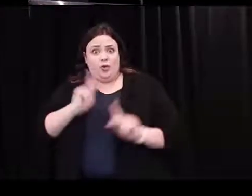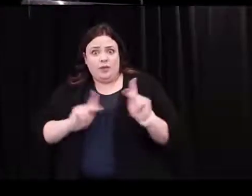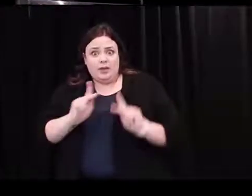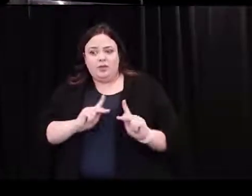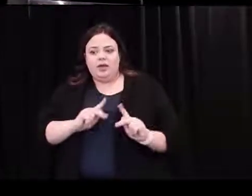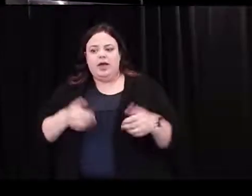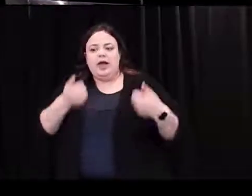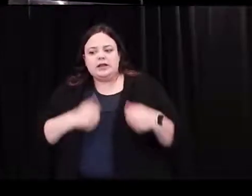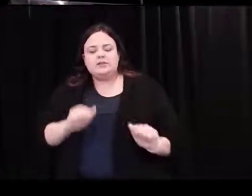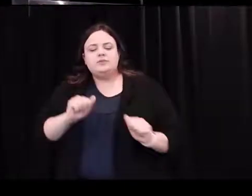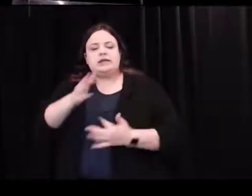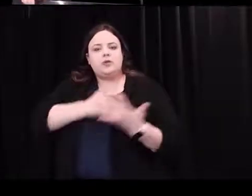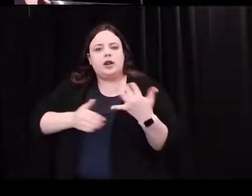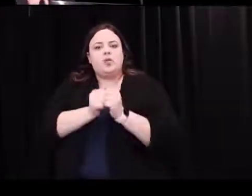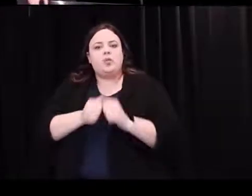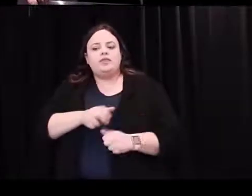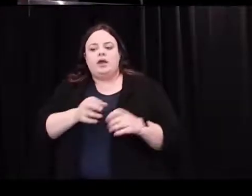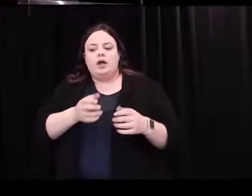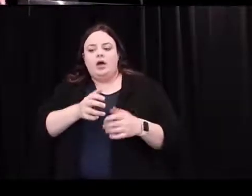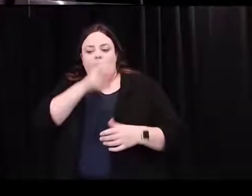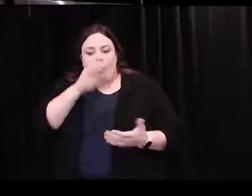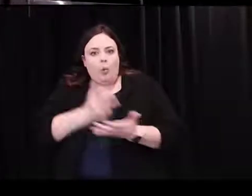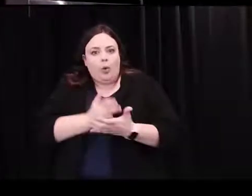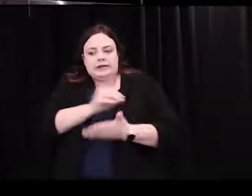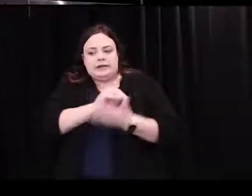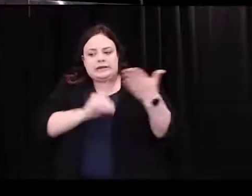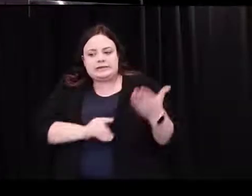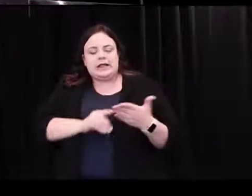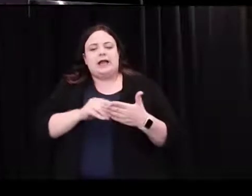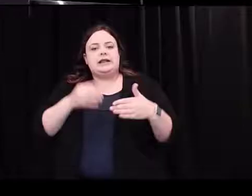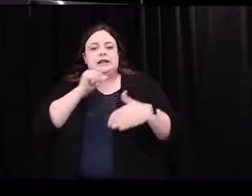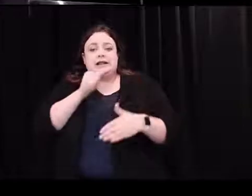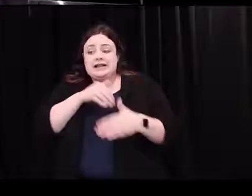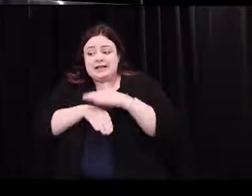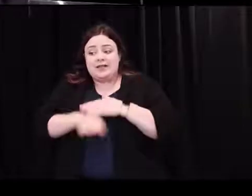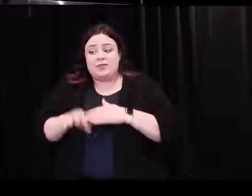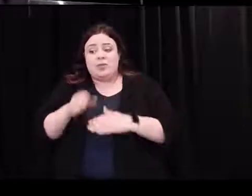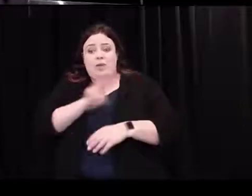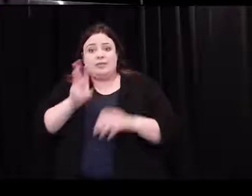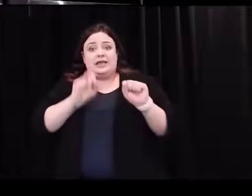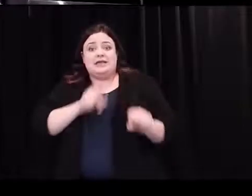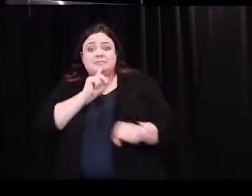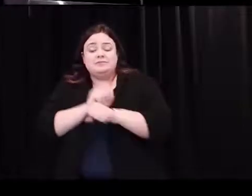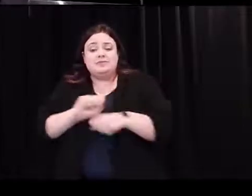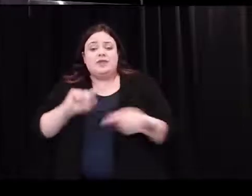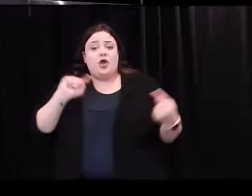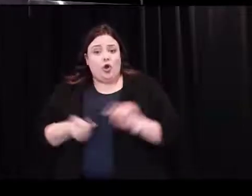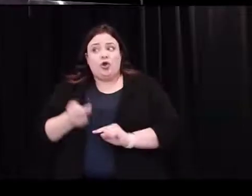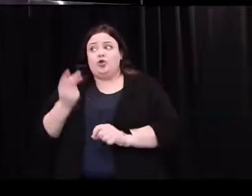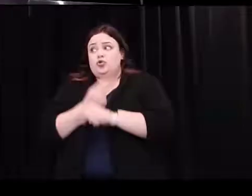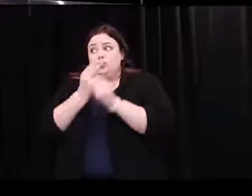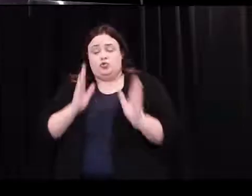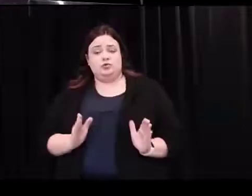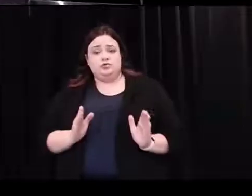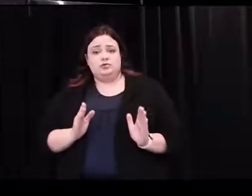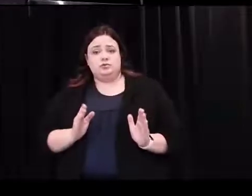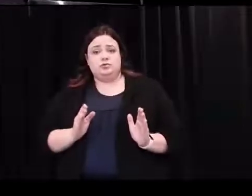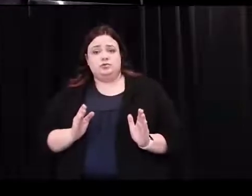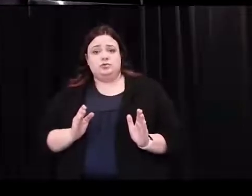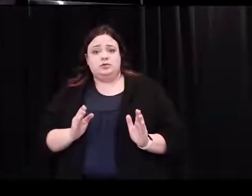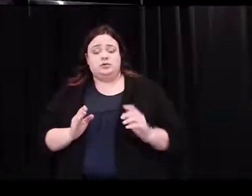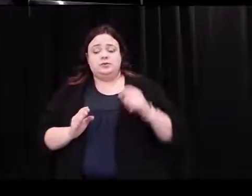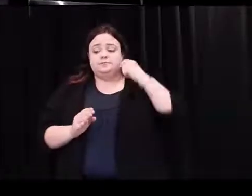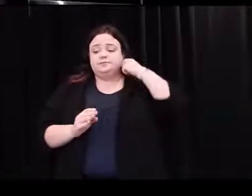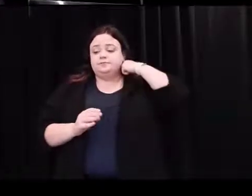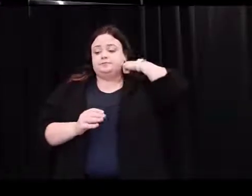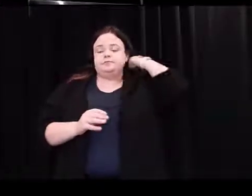interact with a poorly designed and inaccessible website can actually hurt users. The people with